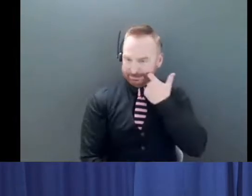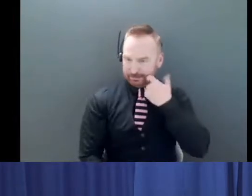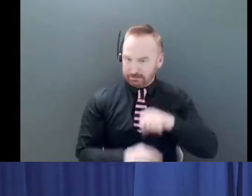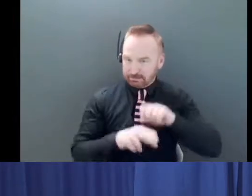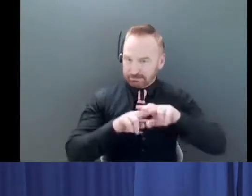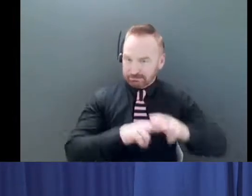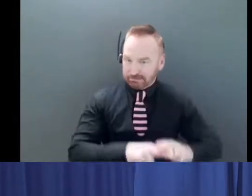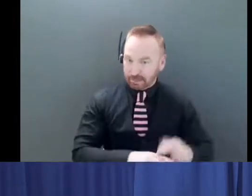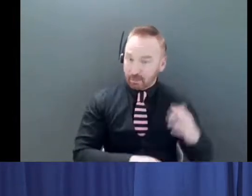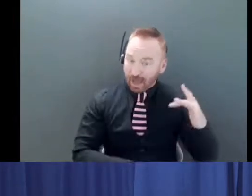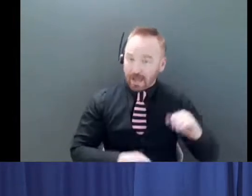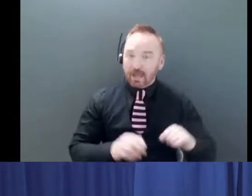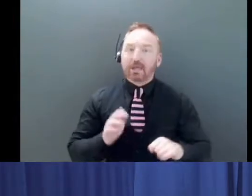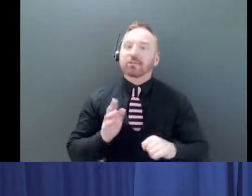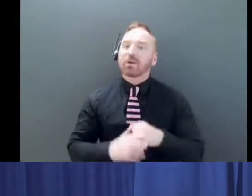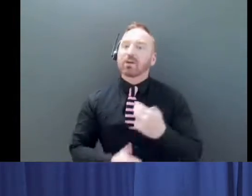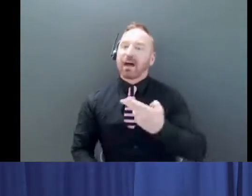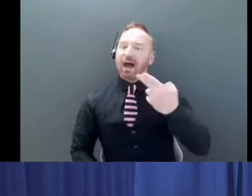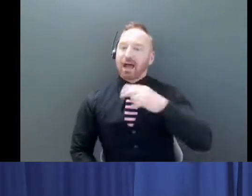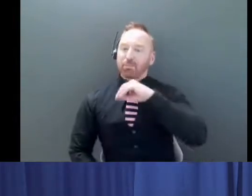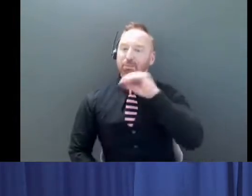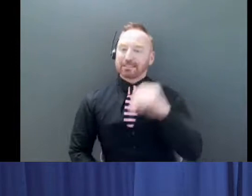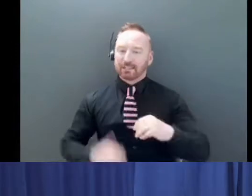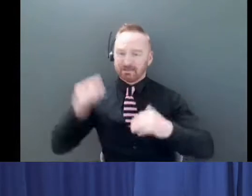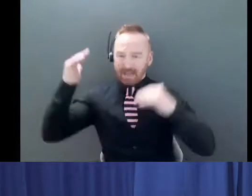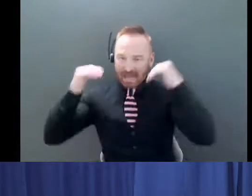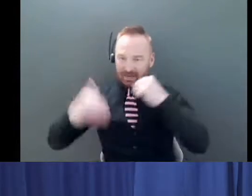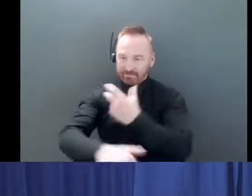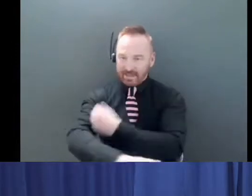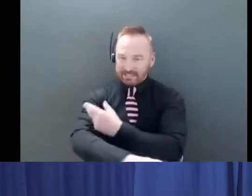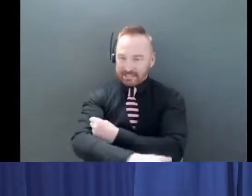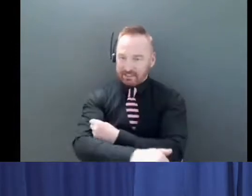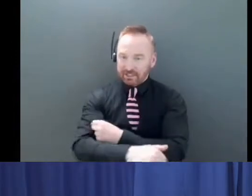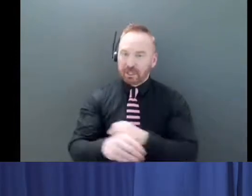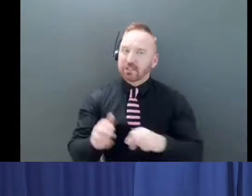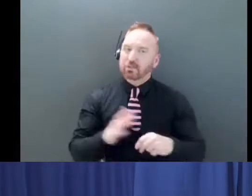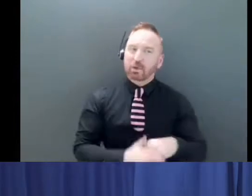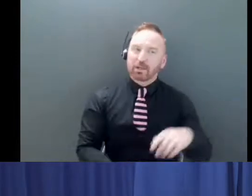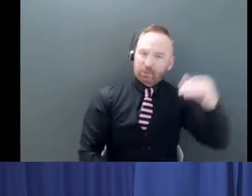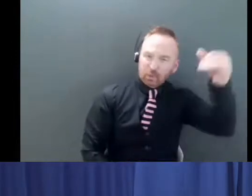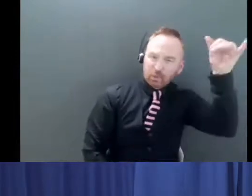comparable to what we have in Yukon. In fact UK first dose adult